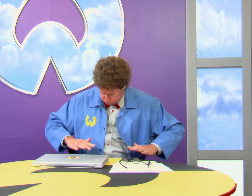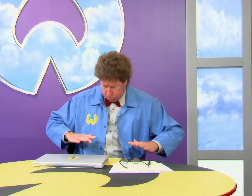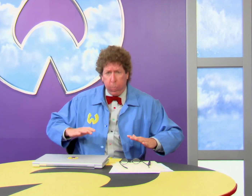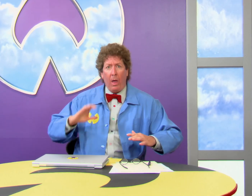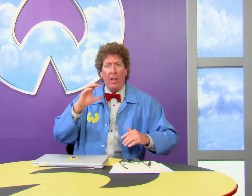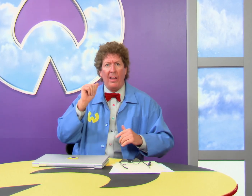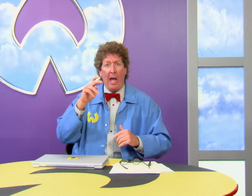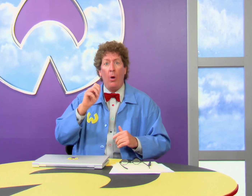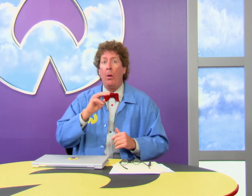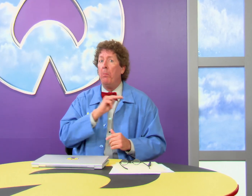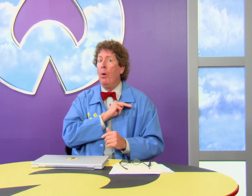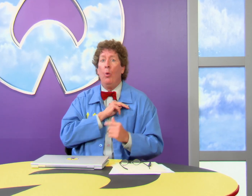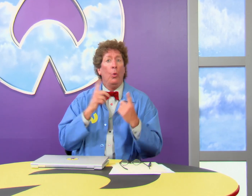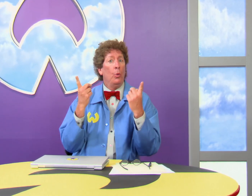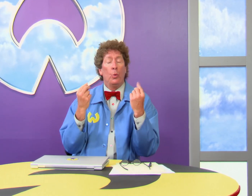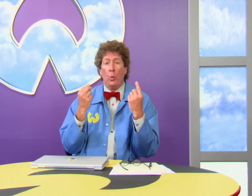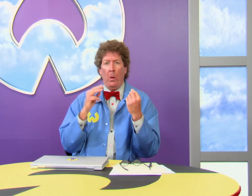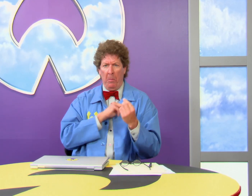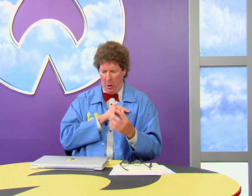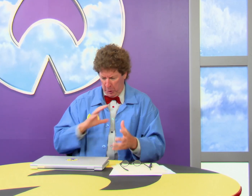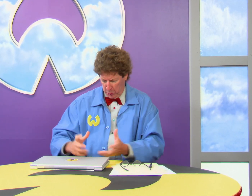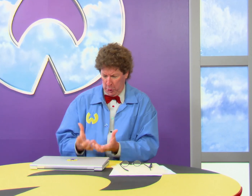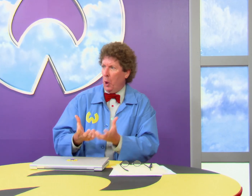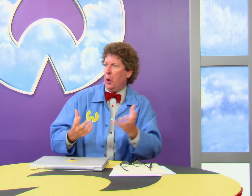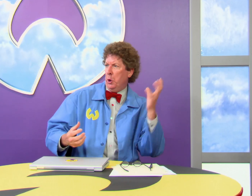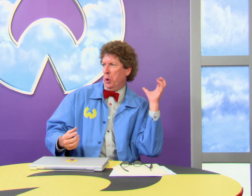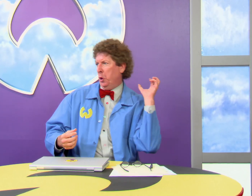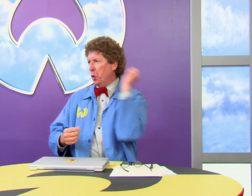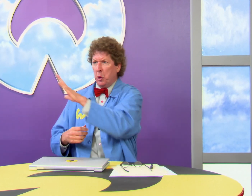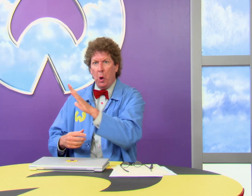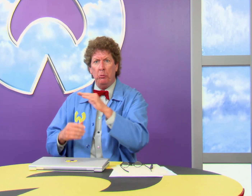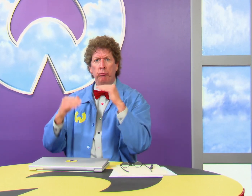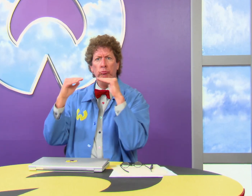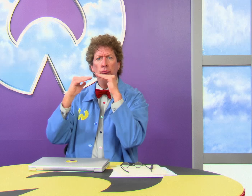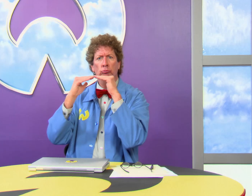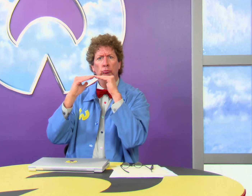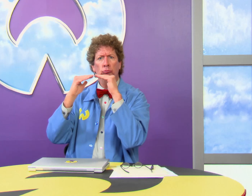ALL OVER HIM. SO WHAT DID MIGUEL DO? HE PICKED IT UP AND THREW IT BACK.